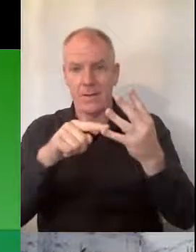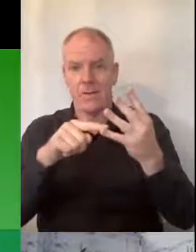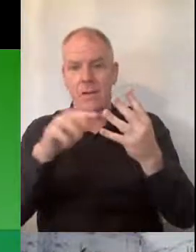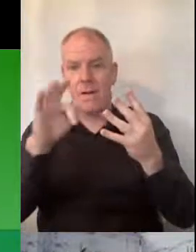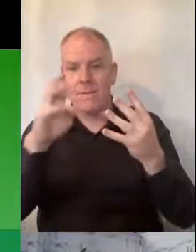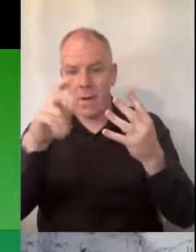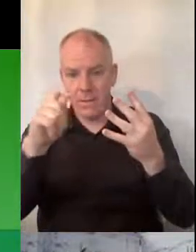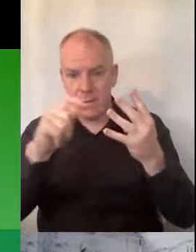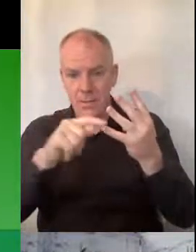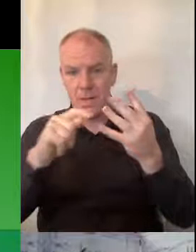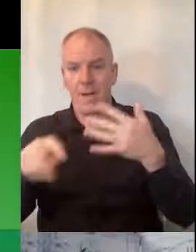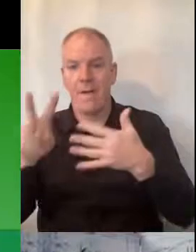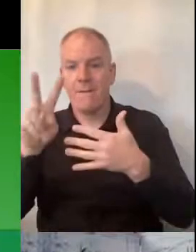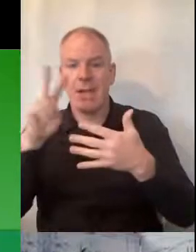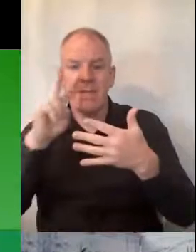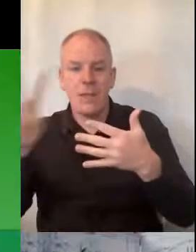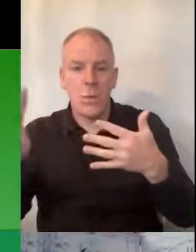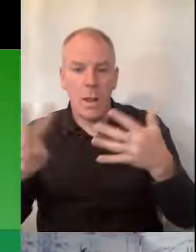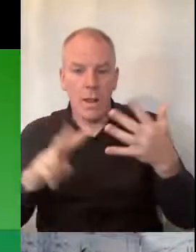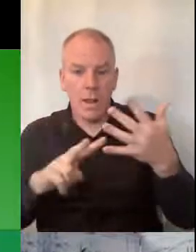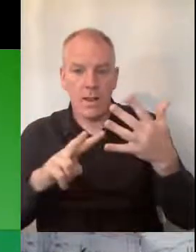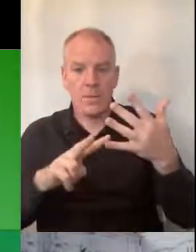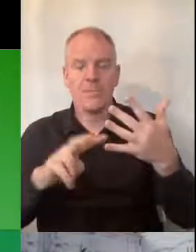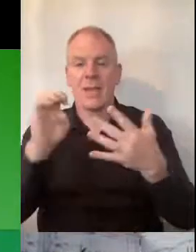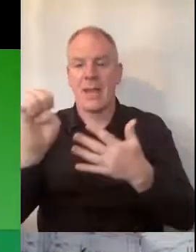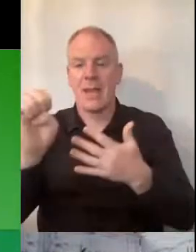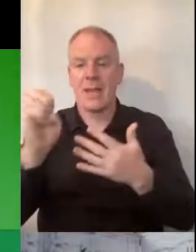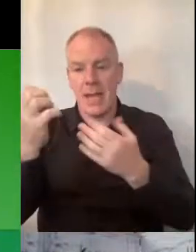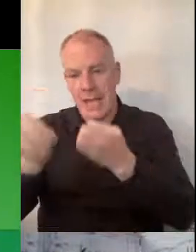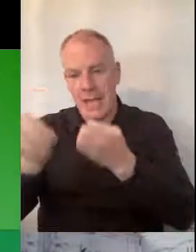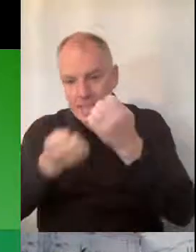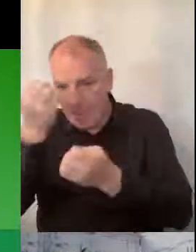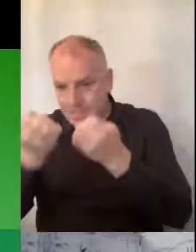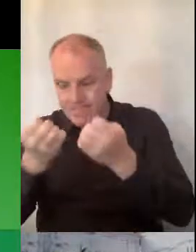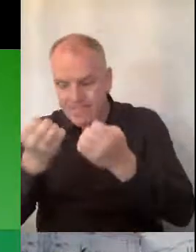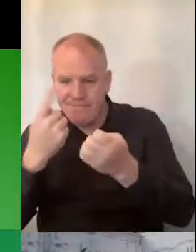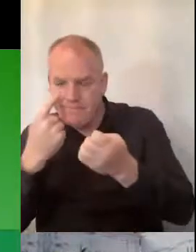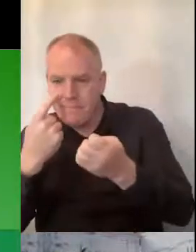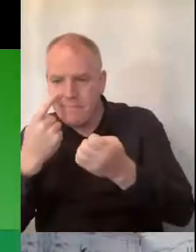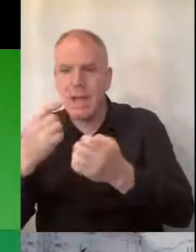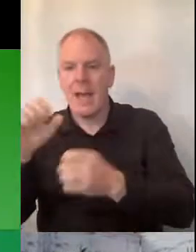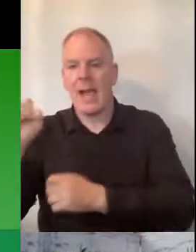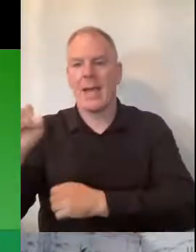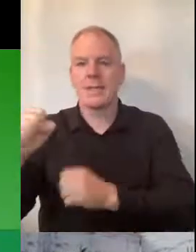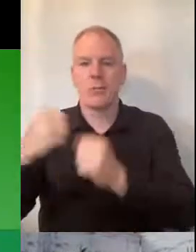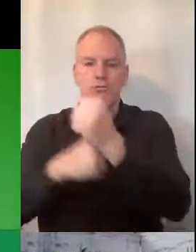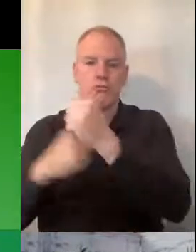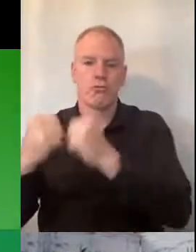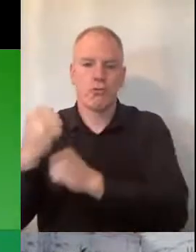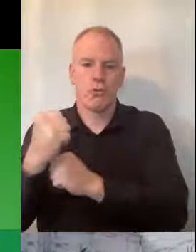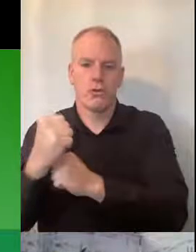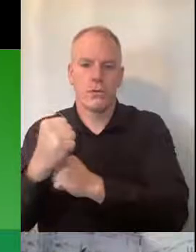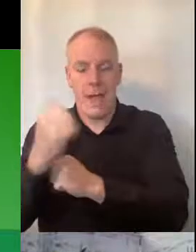fee stands for visuals. E stands for examine and S stands for structure and I know a number of you